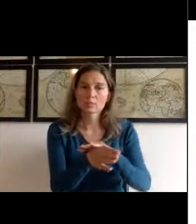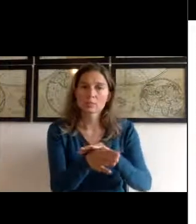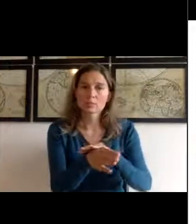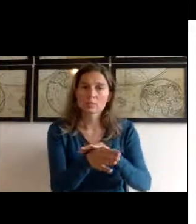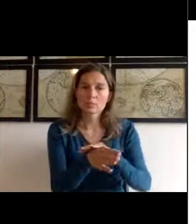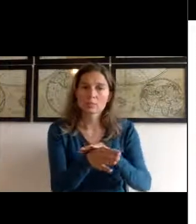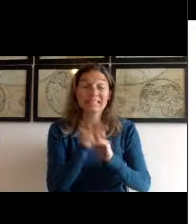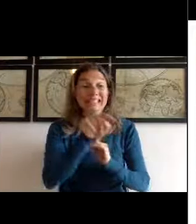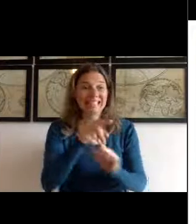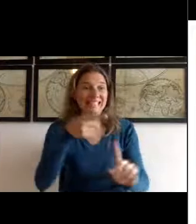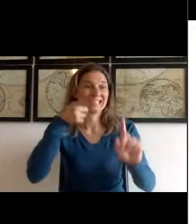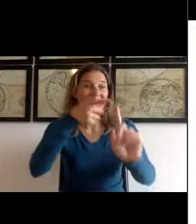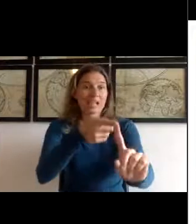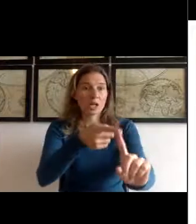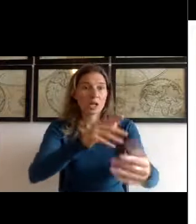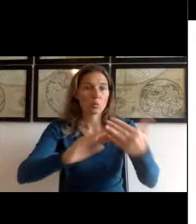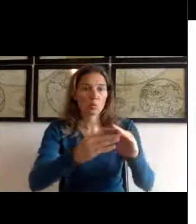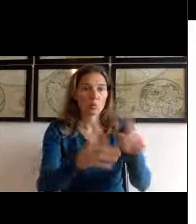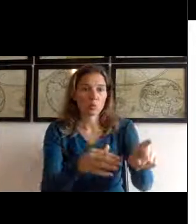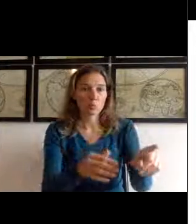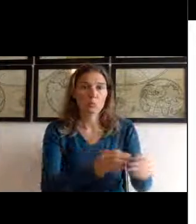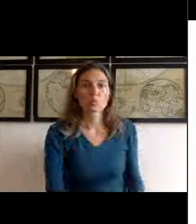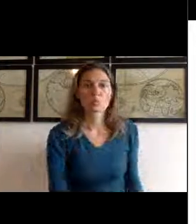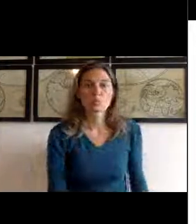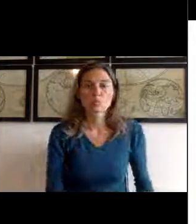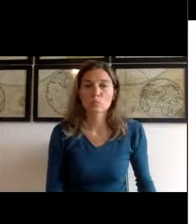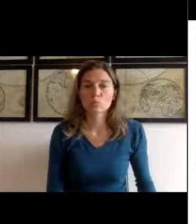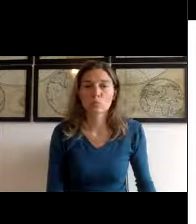We aim to integrate as many voices as possible into the proposal.